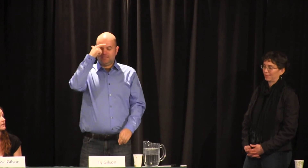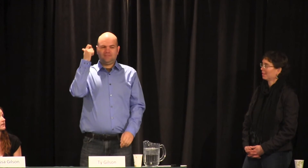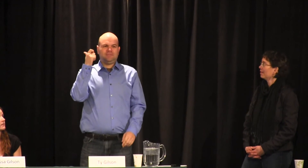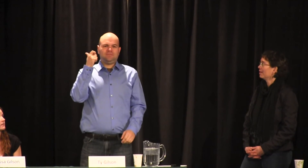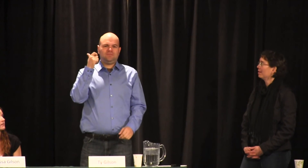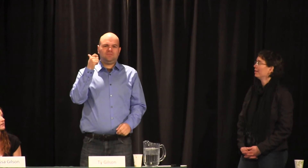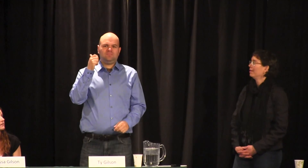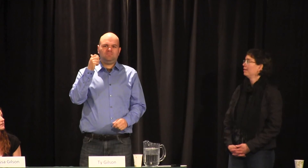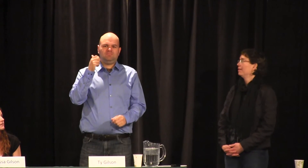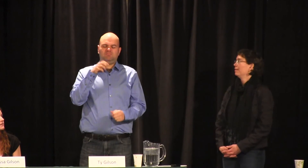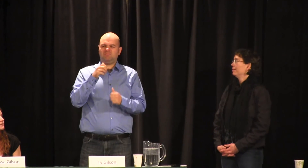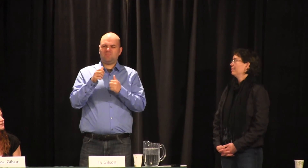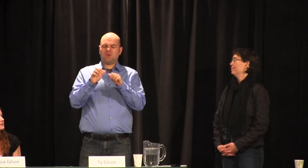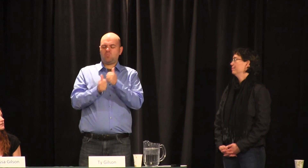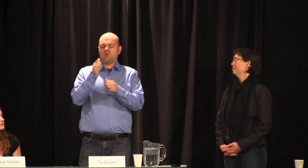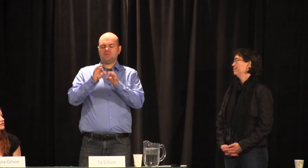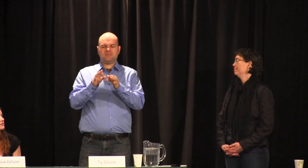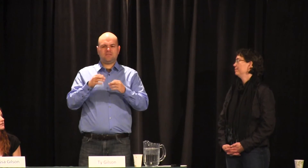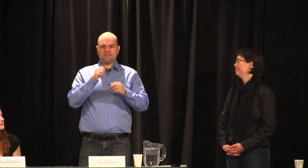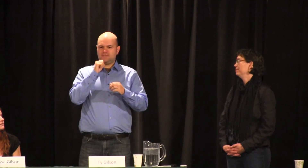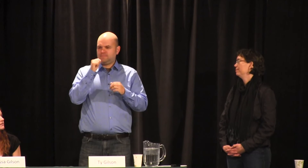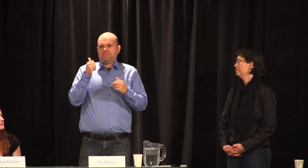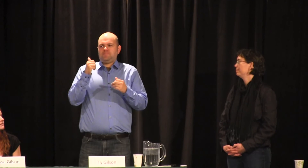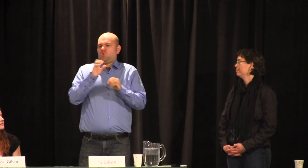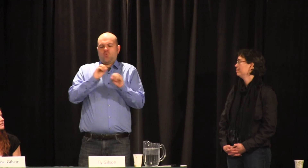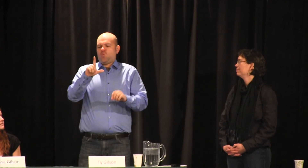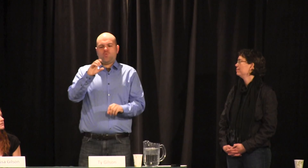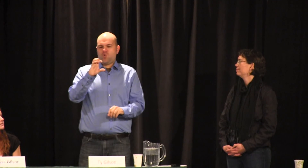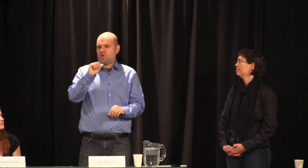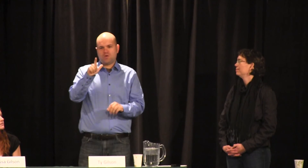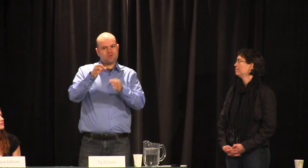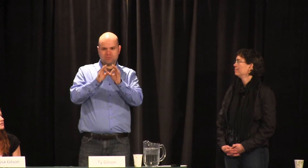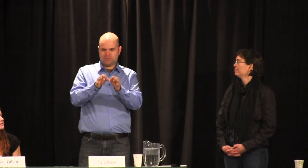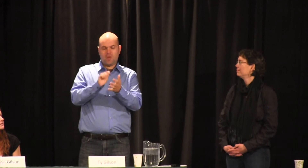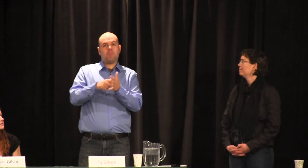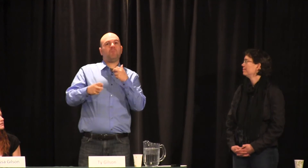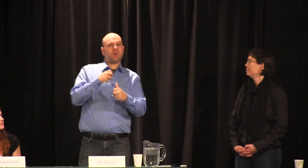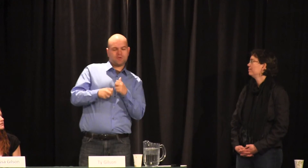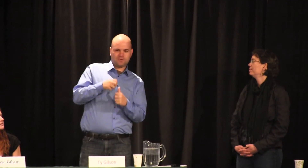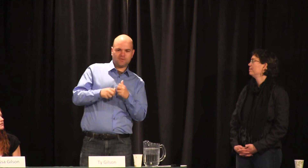That was so frustrating. Because too, most of the interpreters, you know,